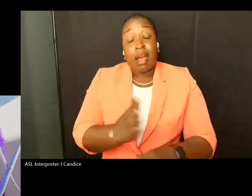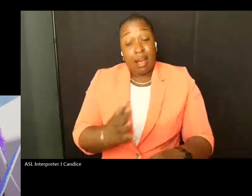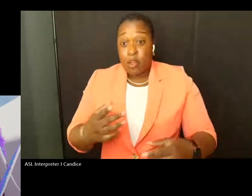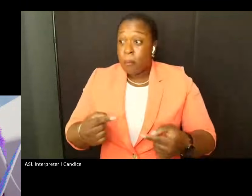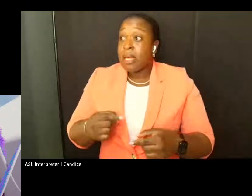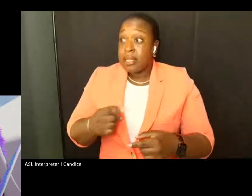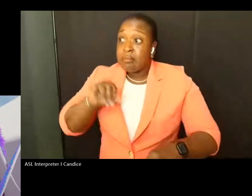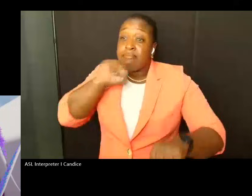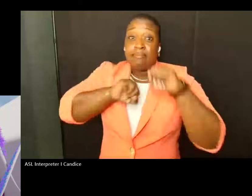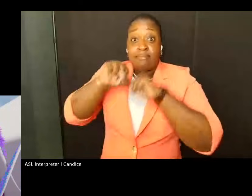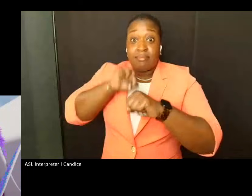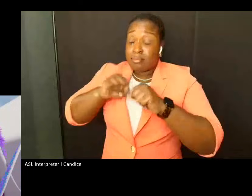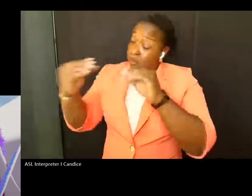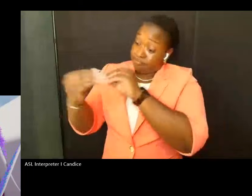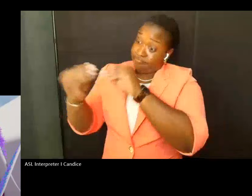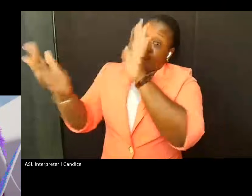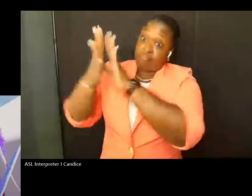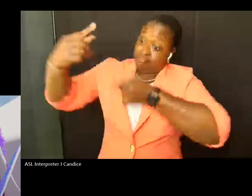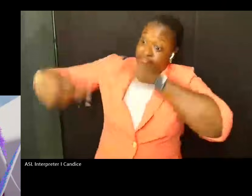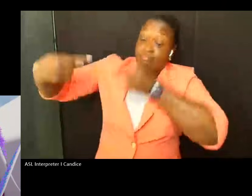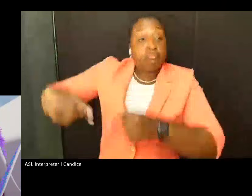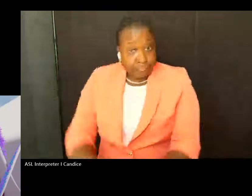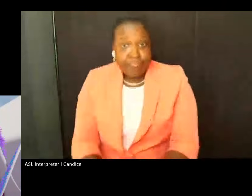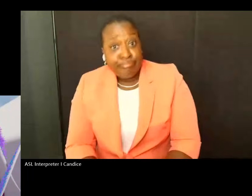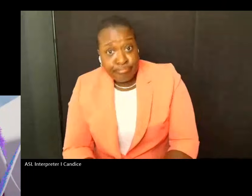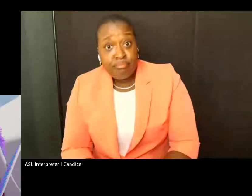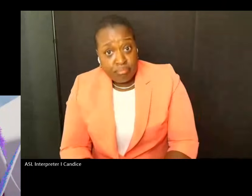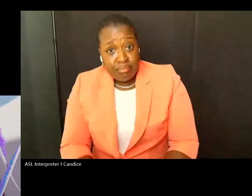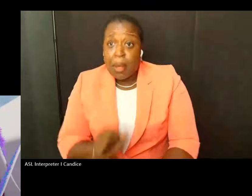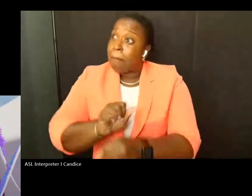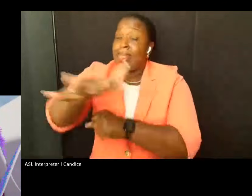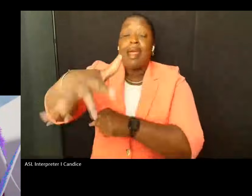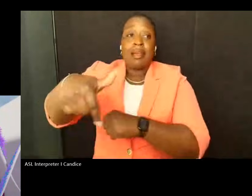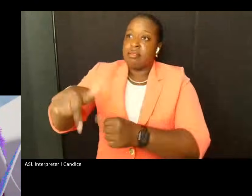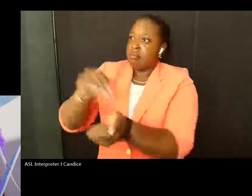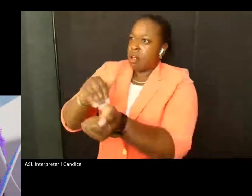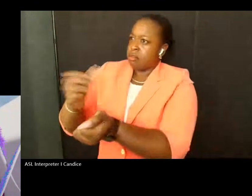they have. I've had some -- plenty of disagreements with some of the doctors.